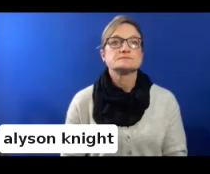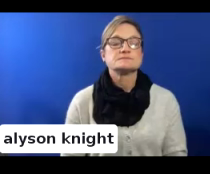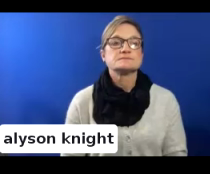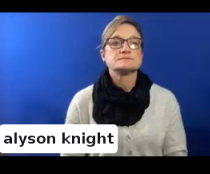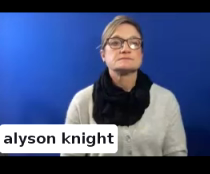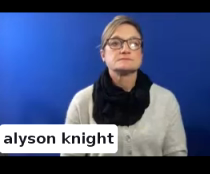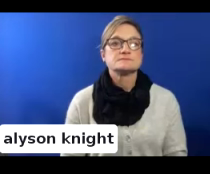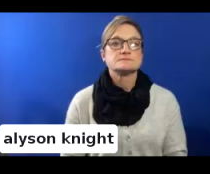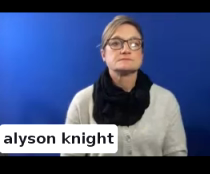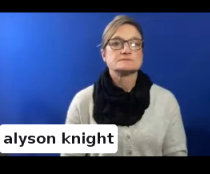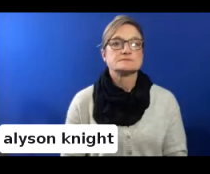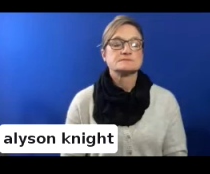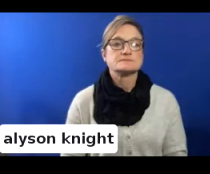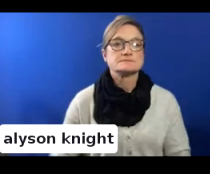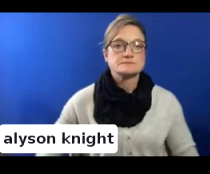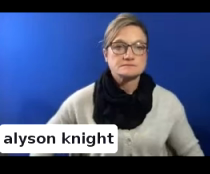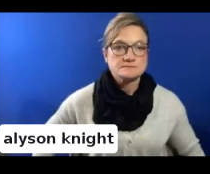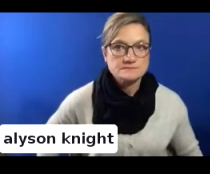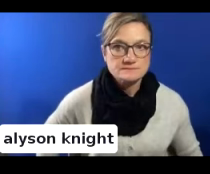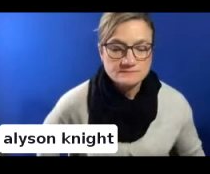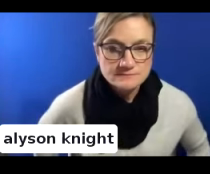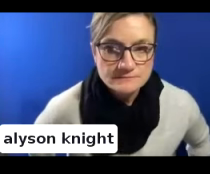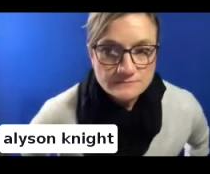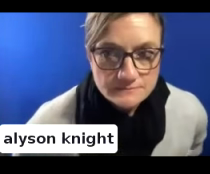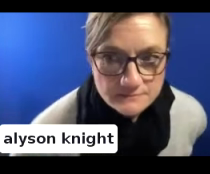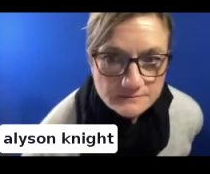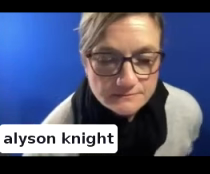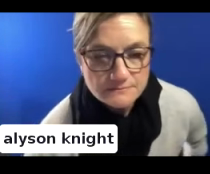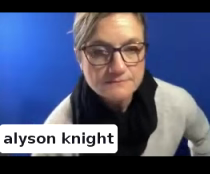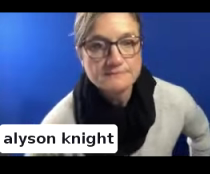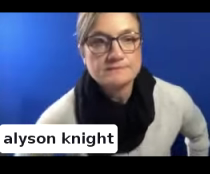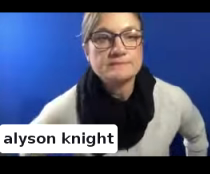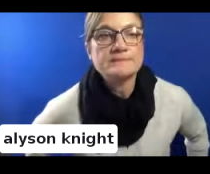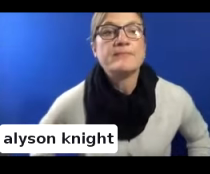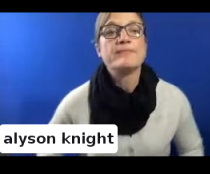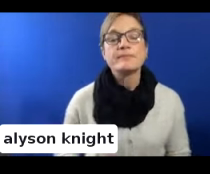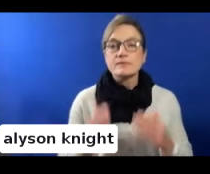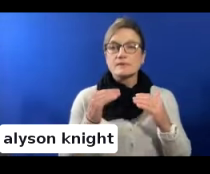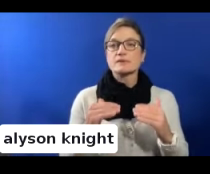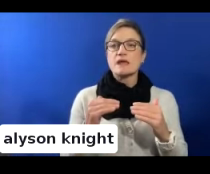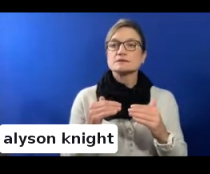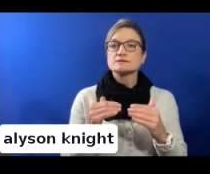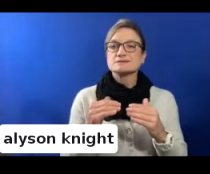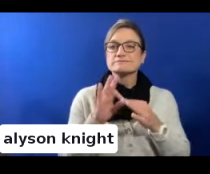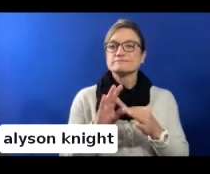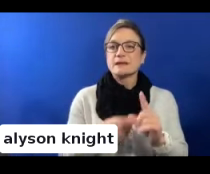Next section has to do with the impact, the number of individuals